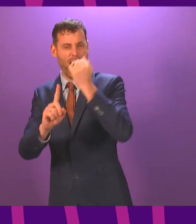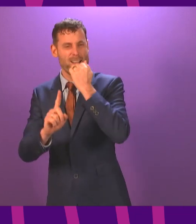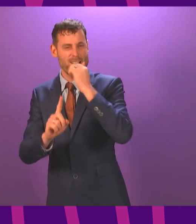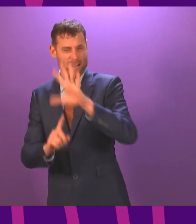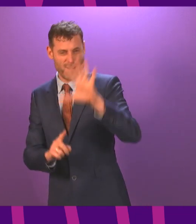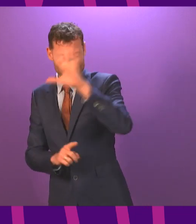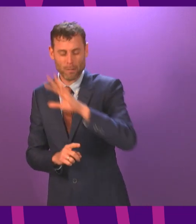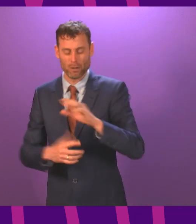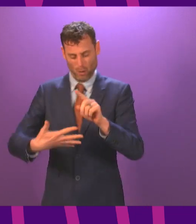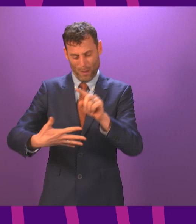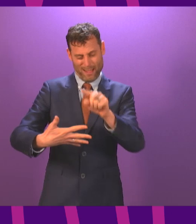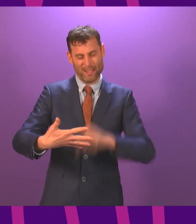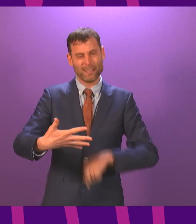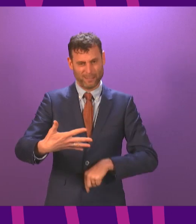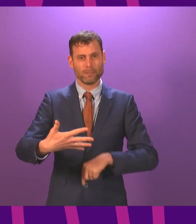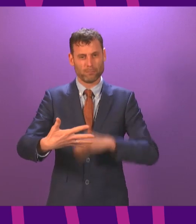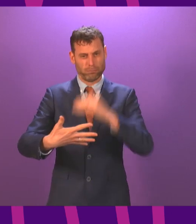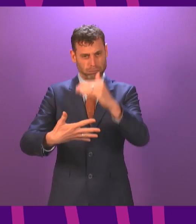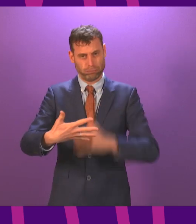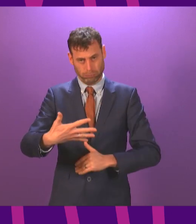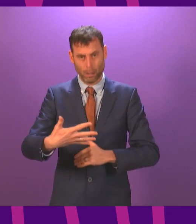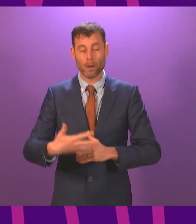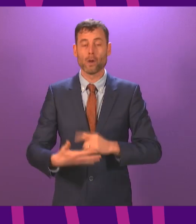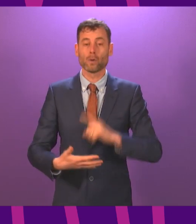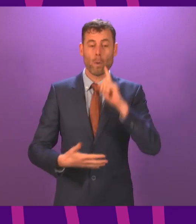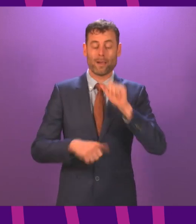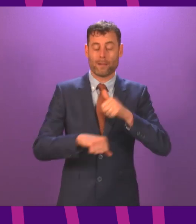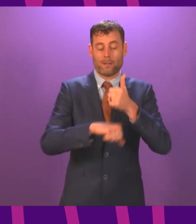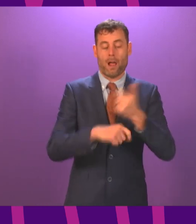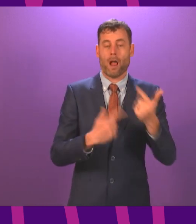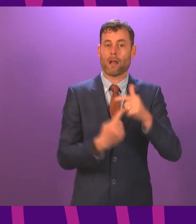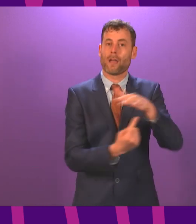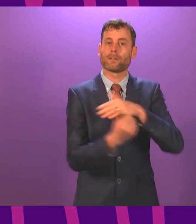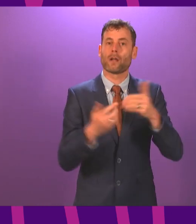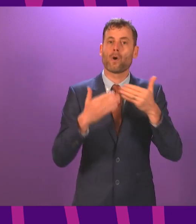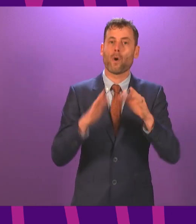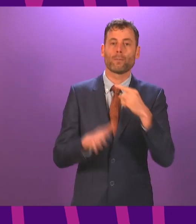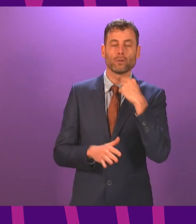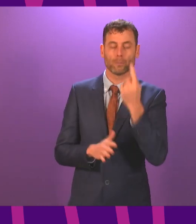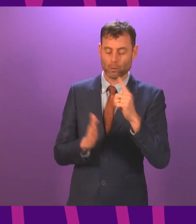in East Ayrshire; and in Girvan in South Ayrshire. Another site opens tomorrow in Johnstone in